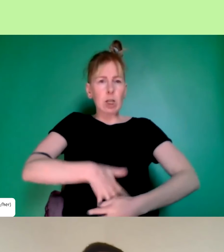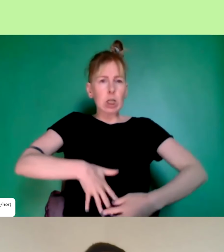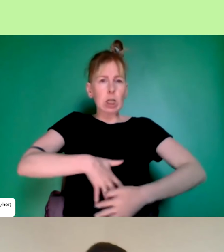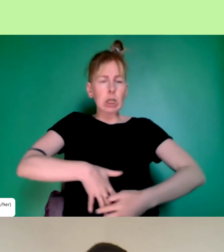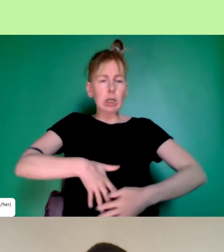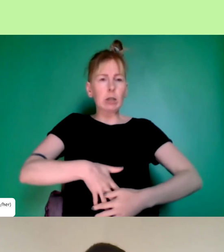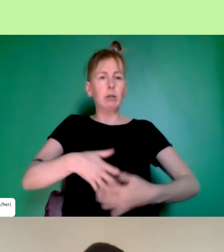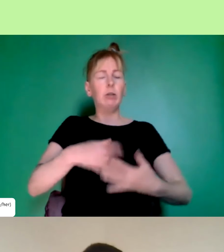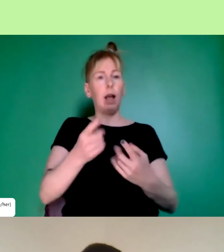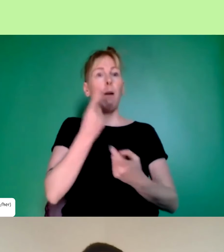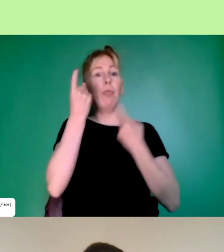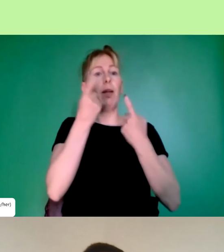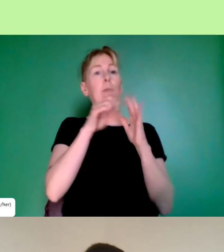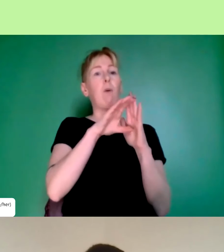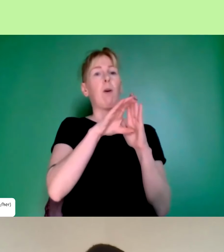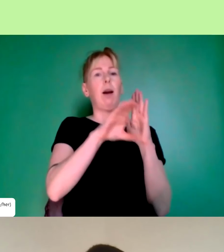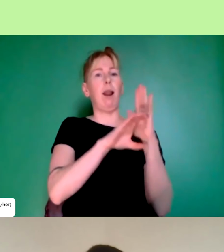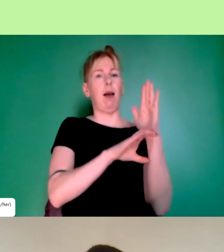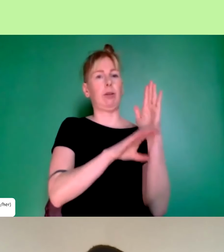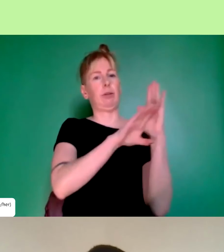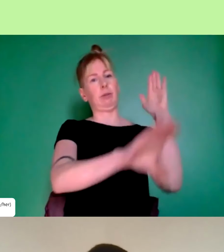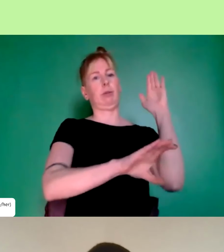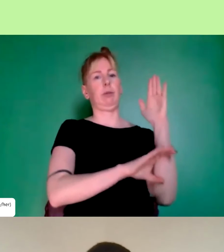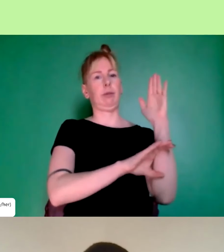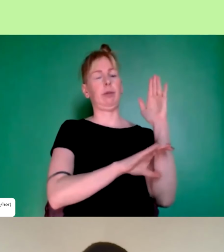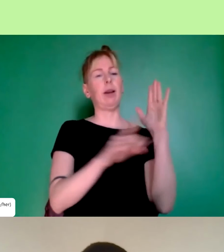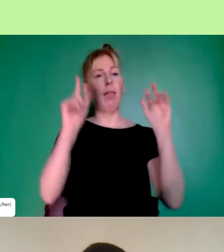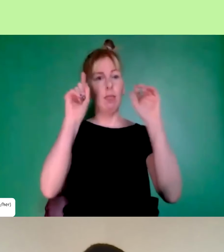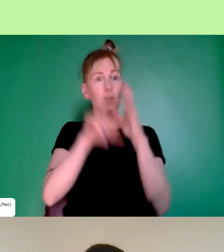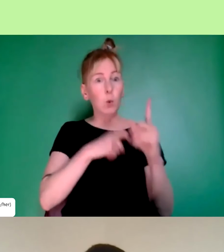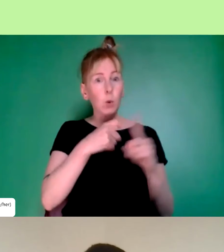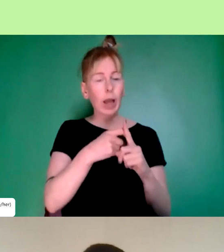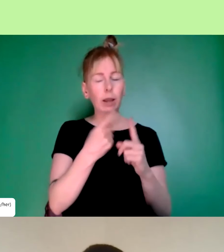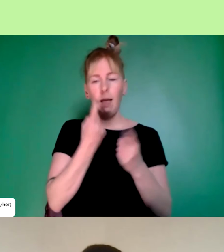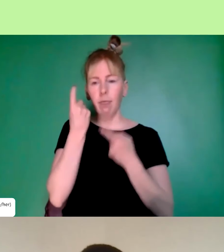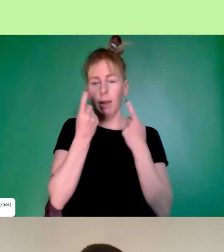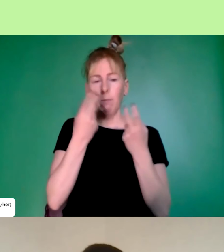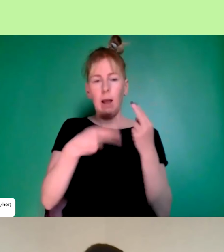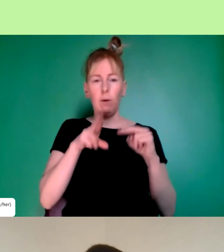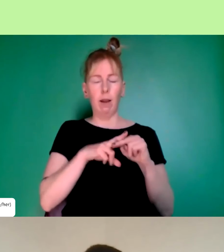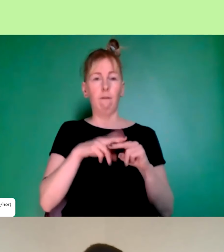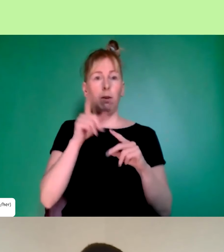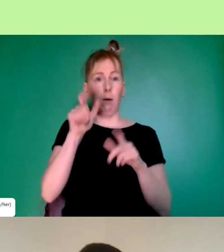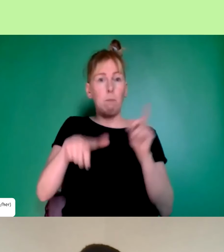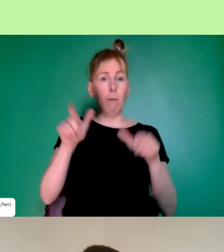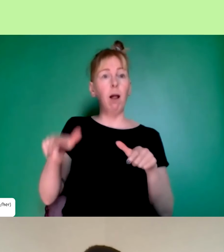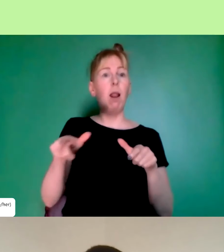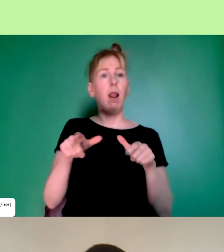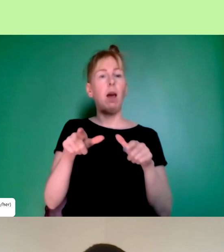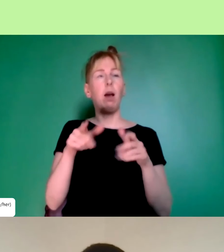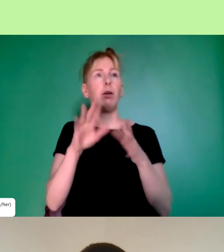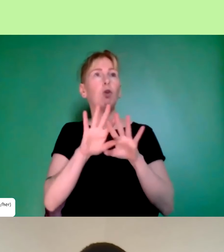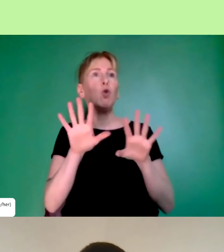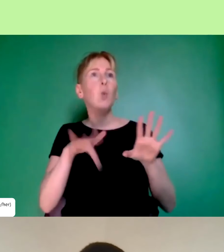I asked myself how I can recognise but also address this belief within myself, and those that I work with and what it means to even address this conflict.